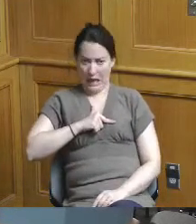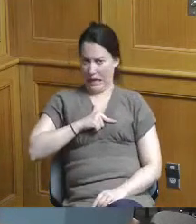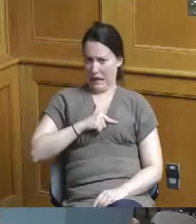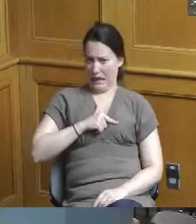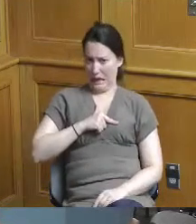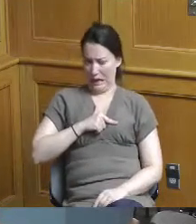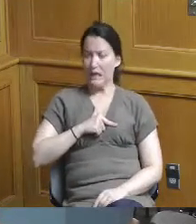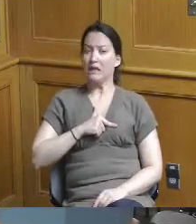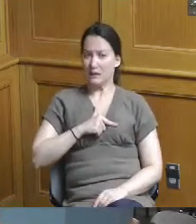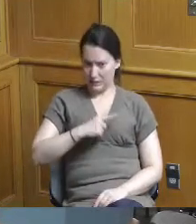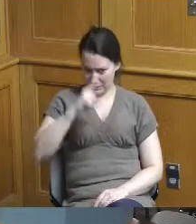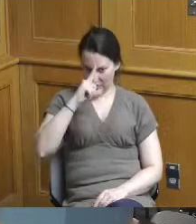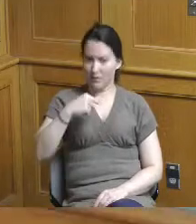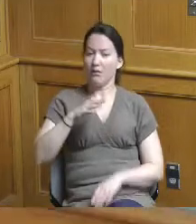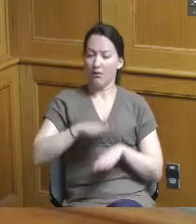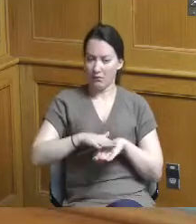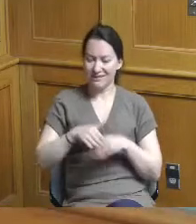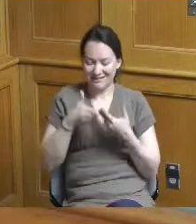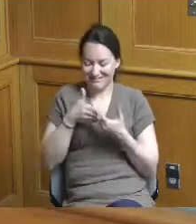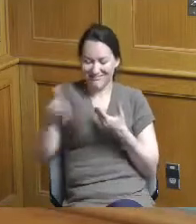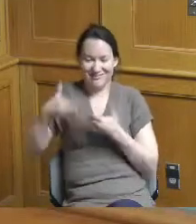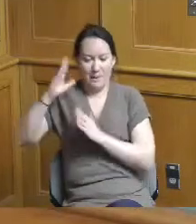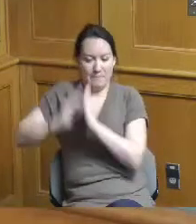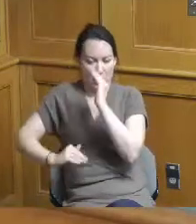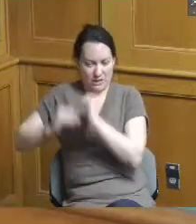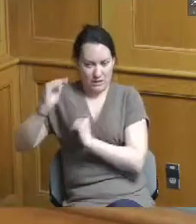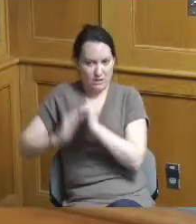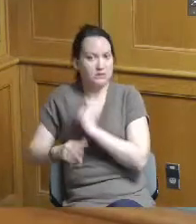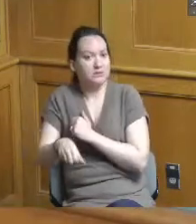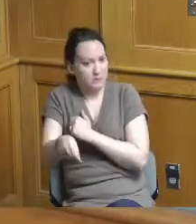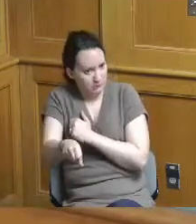on our side of the block I think it's on the adjacent building but yes well I don't I don't